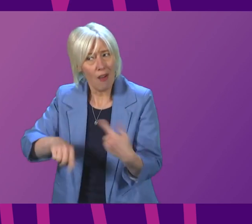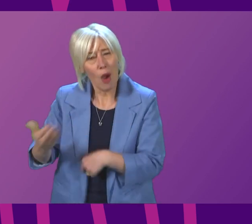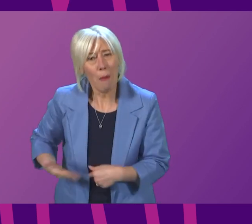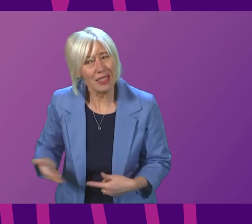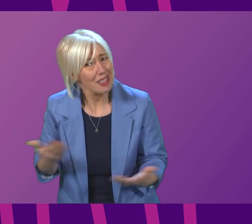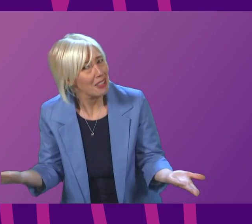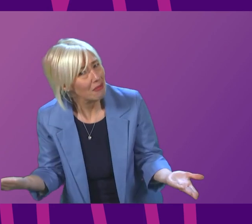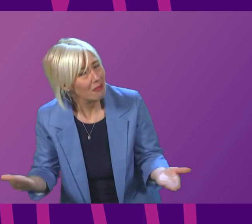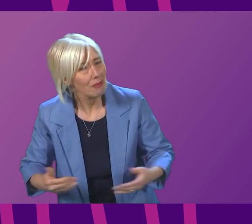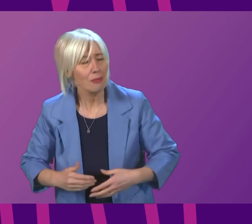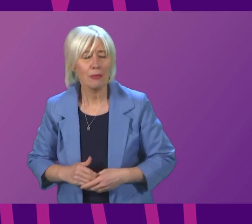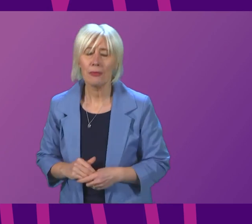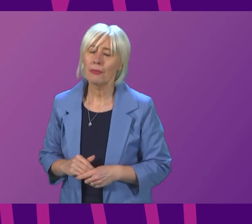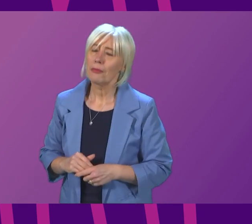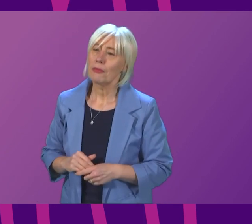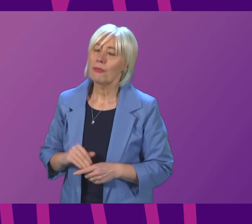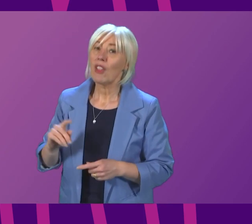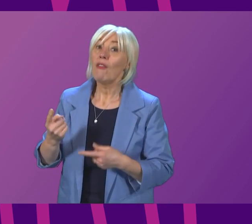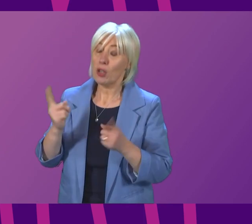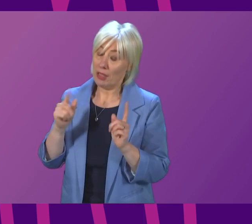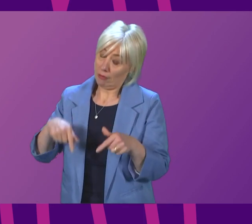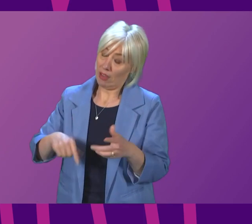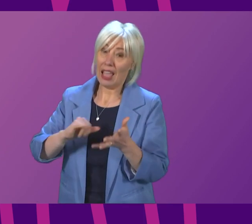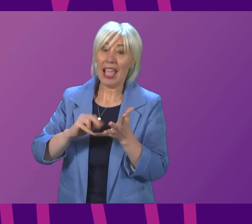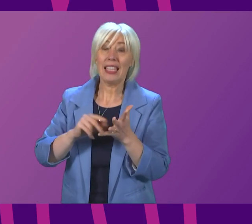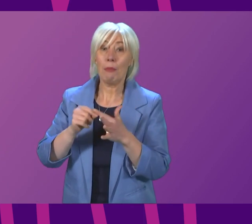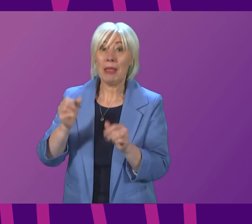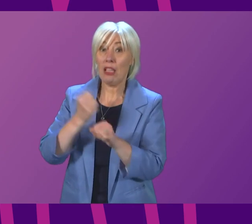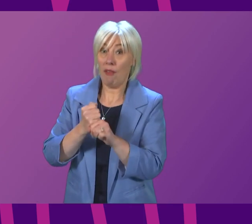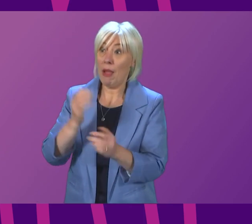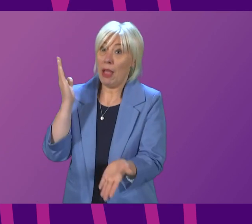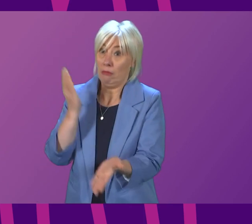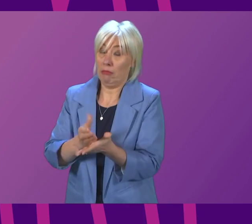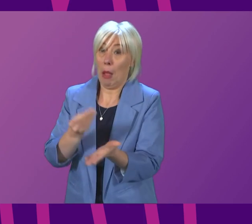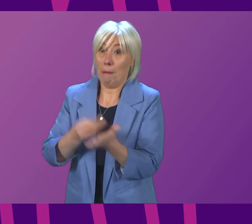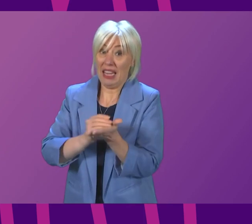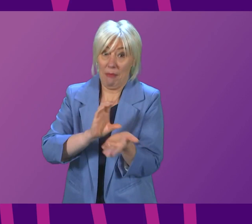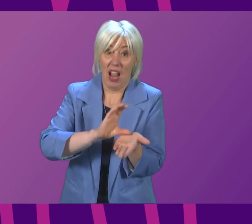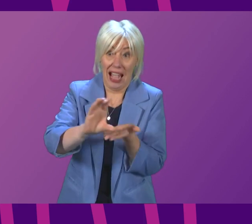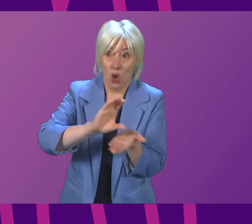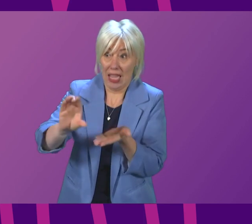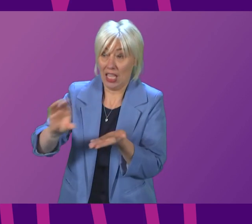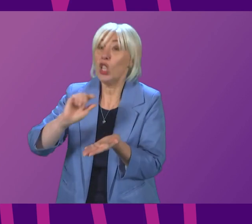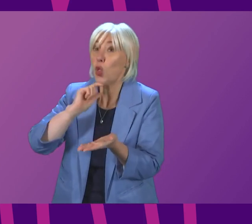At least under an SNP Government, money is being allocated to businesses and will get to them.